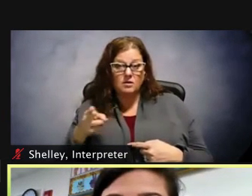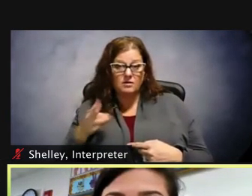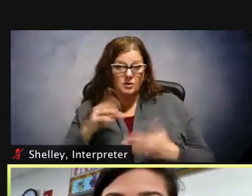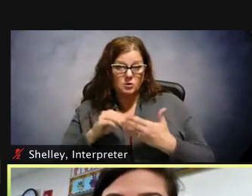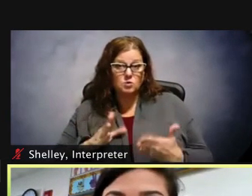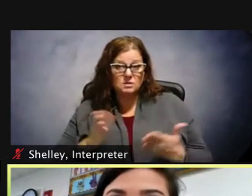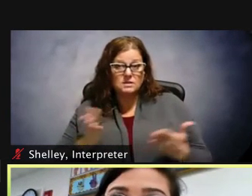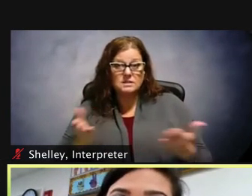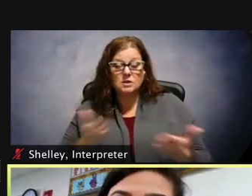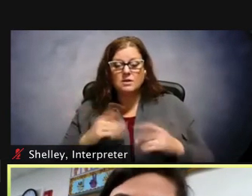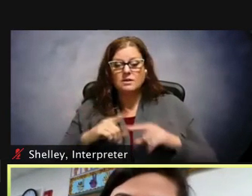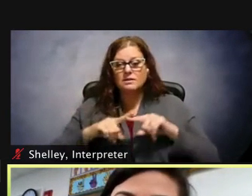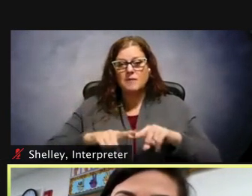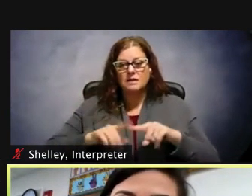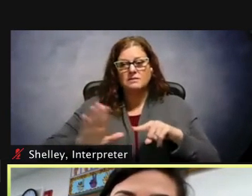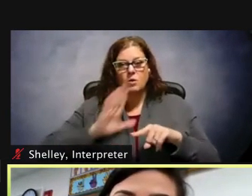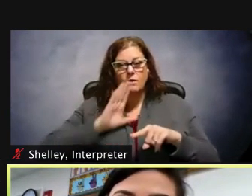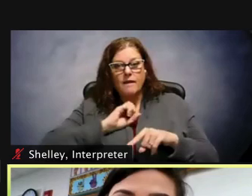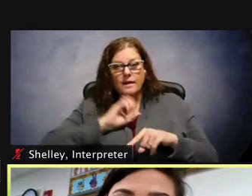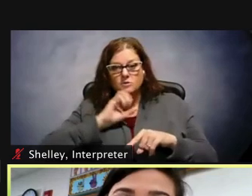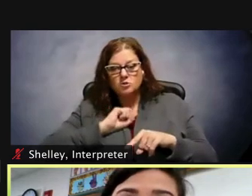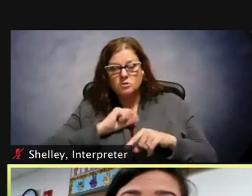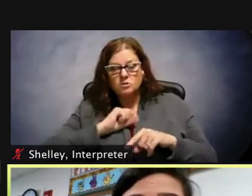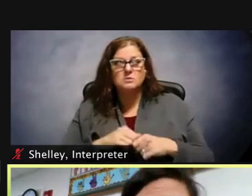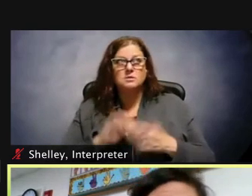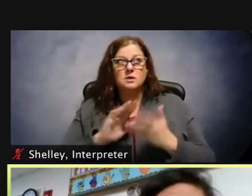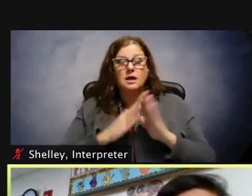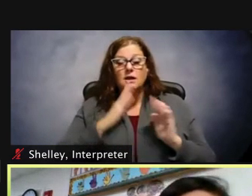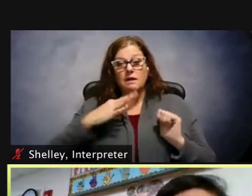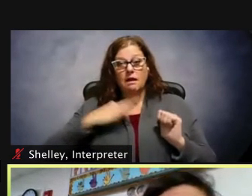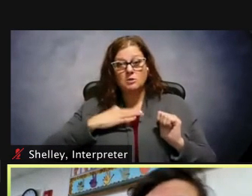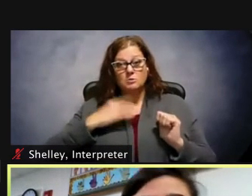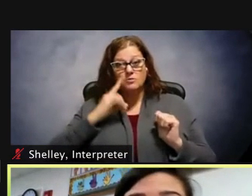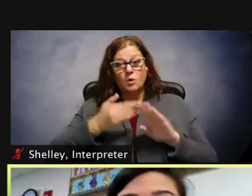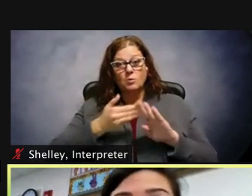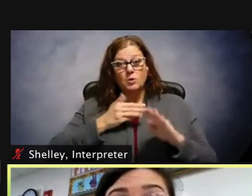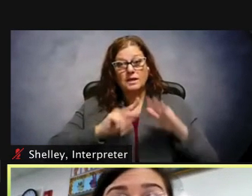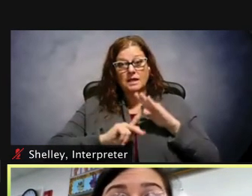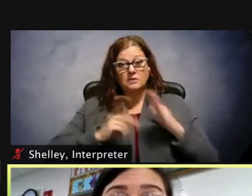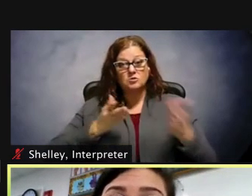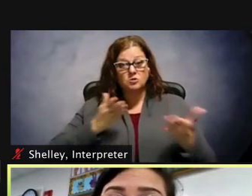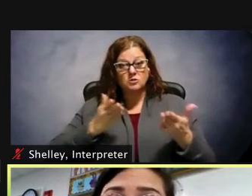depending on their age. So when they become eligible for pre-k services at the age of three